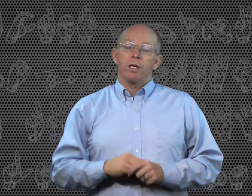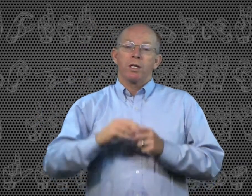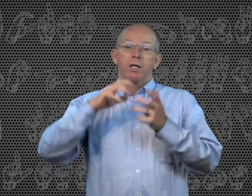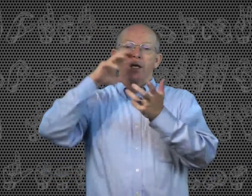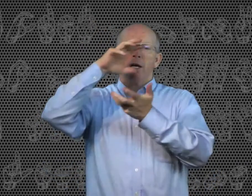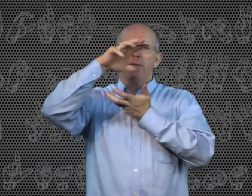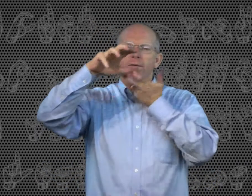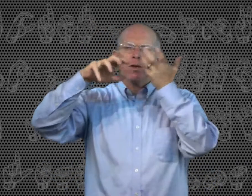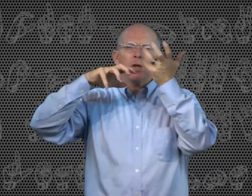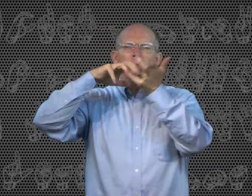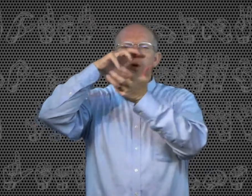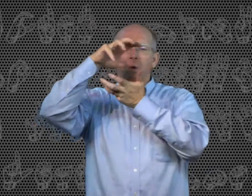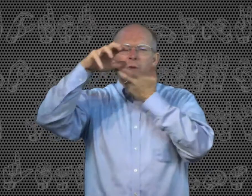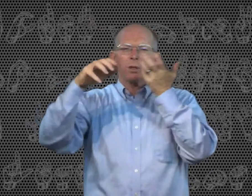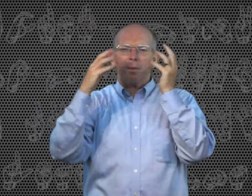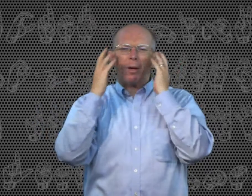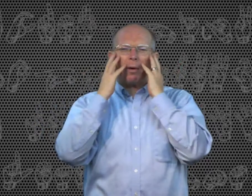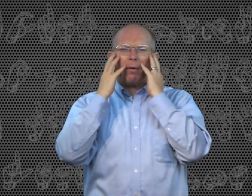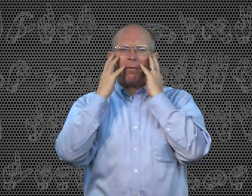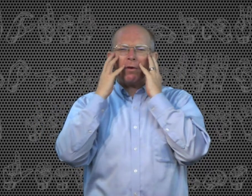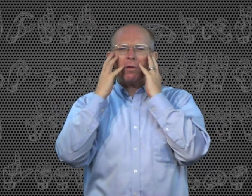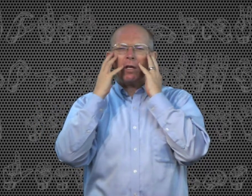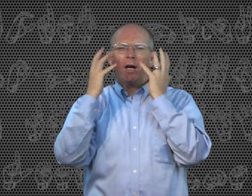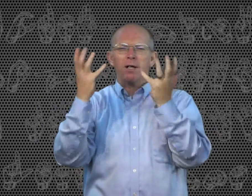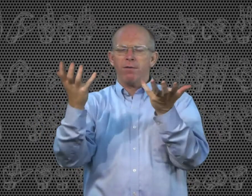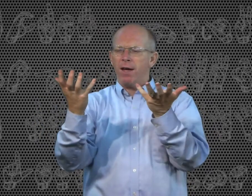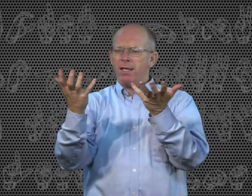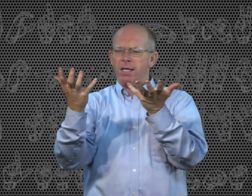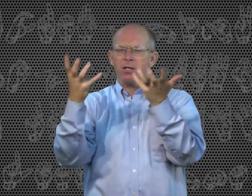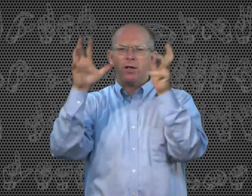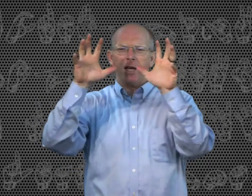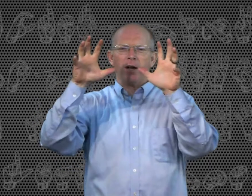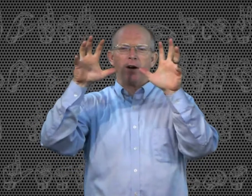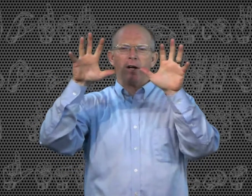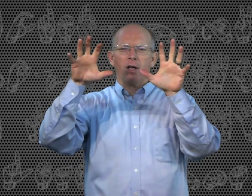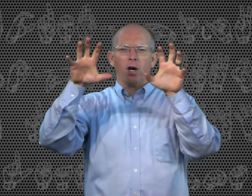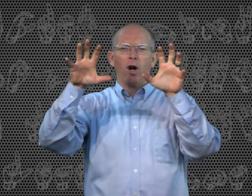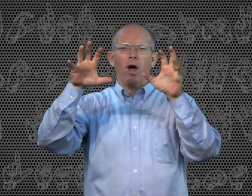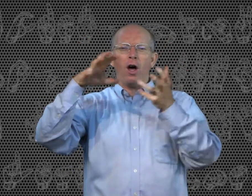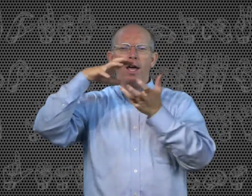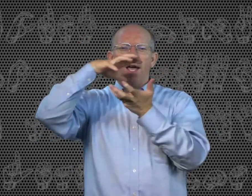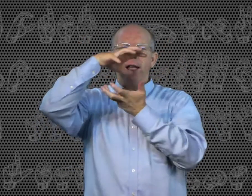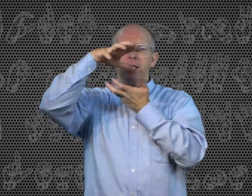CONFUSED CONFUSED You put a confused look on your face and you take your claw hands